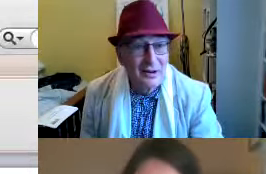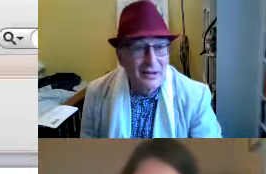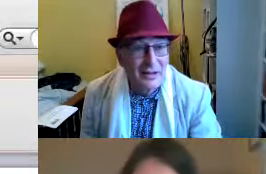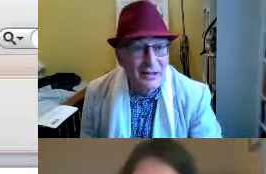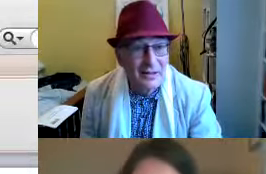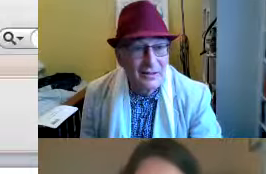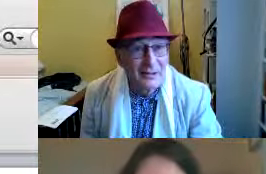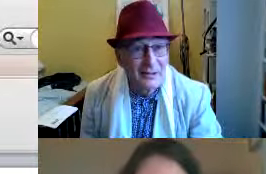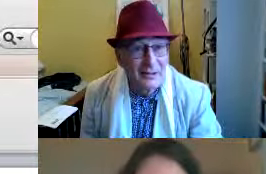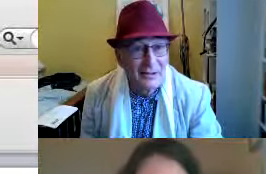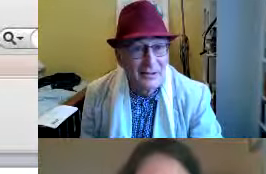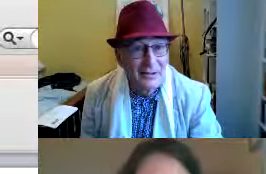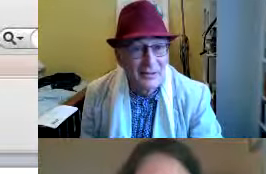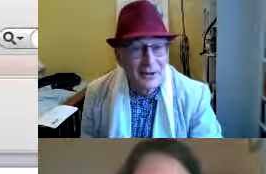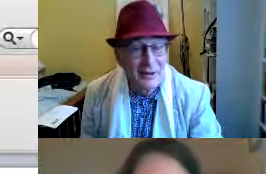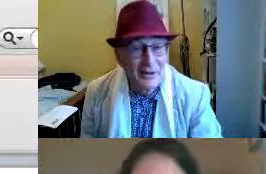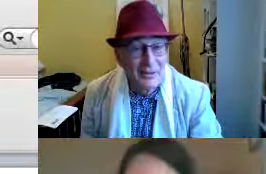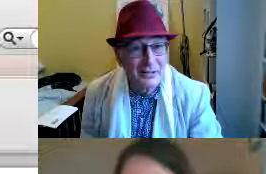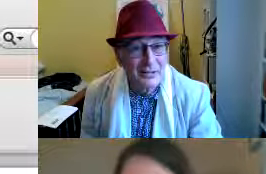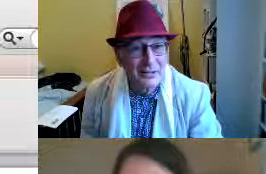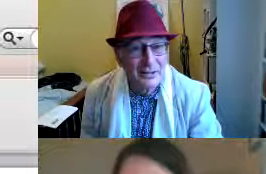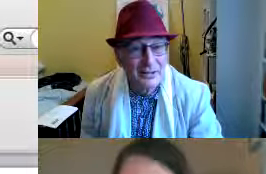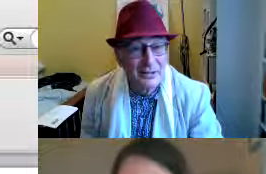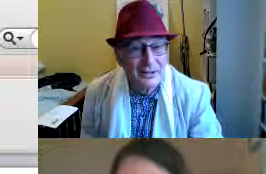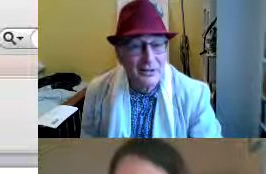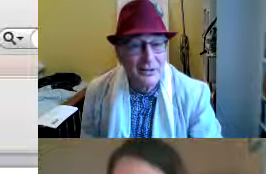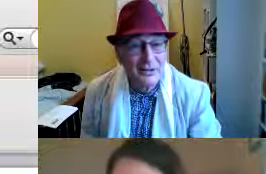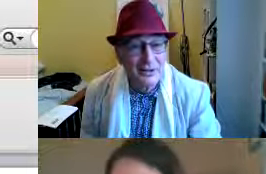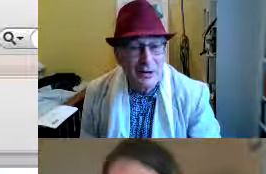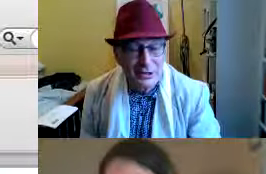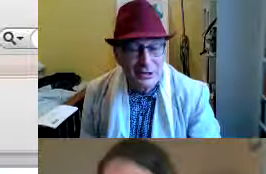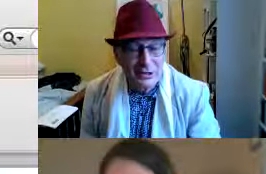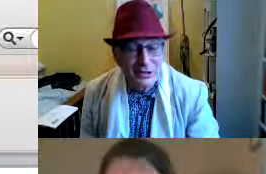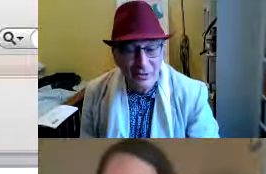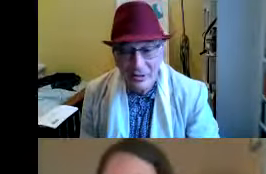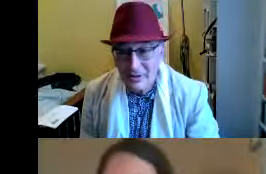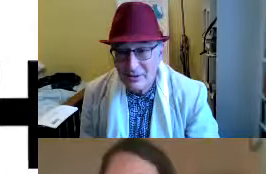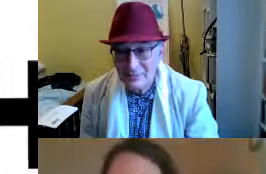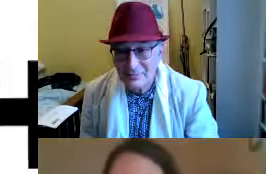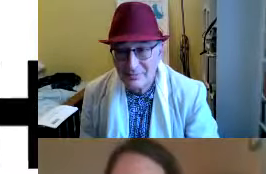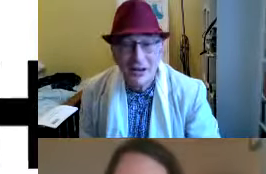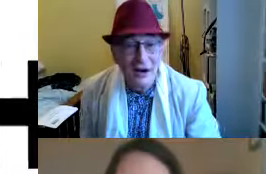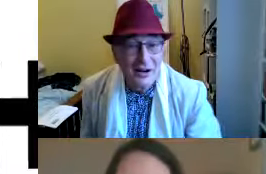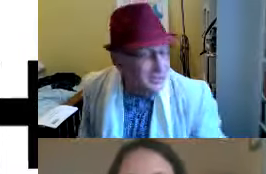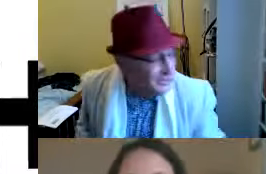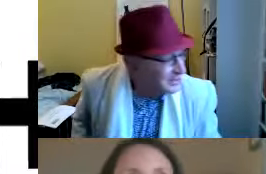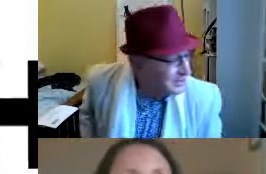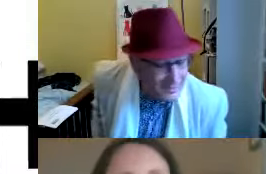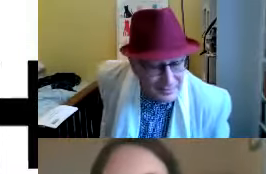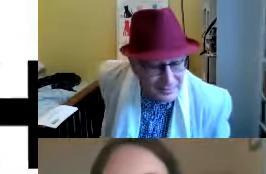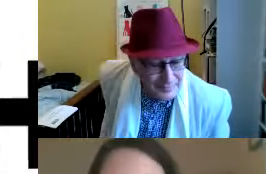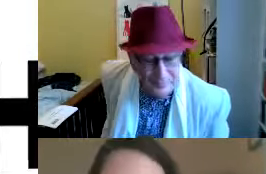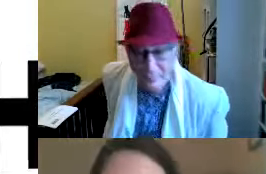okay i might oh i just learned something it's it's an issue with his